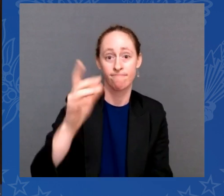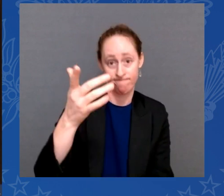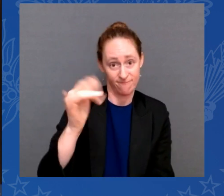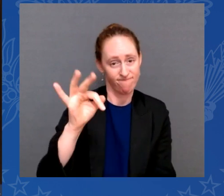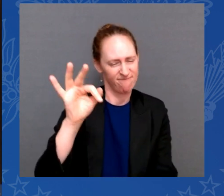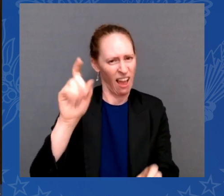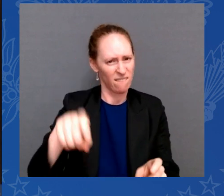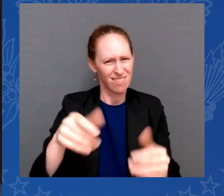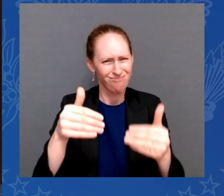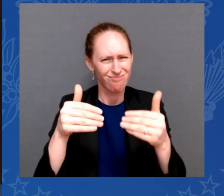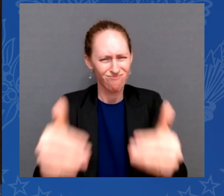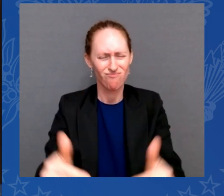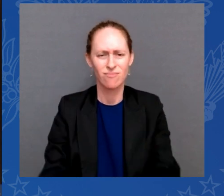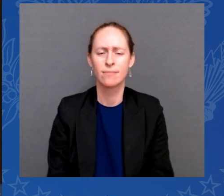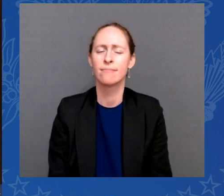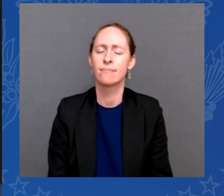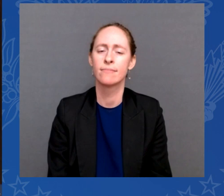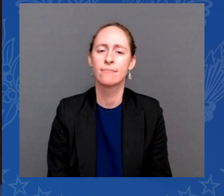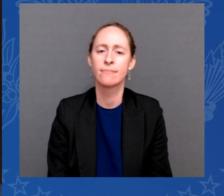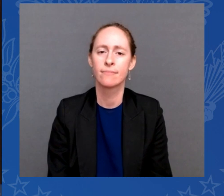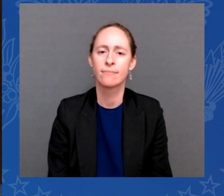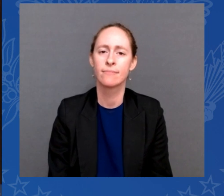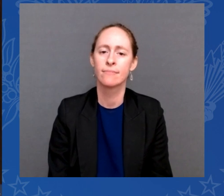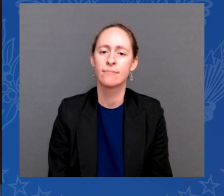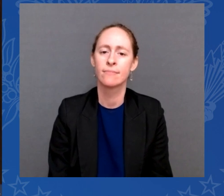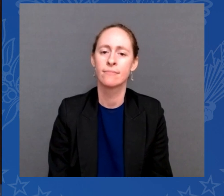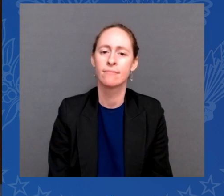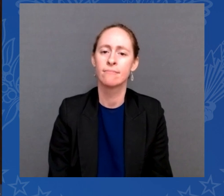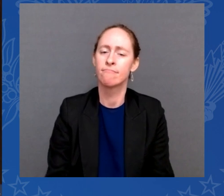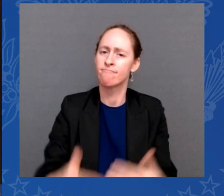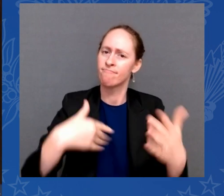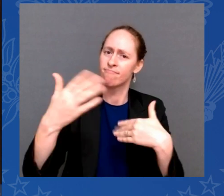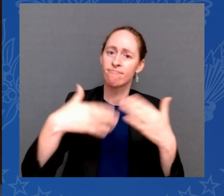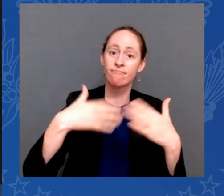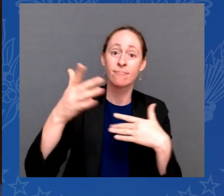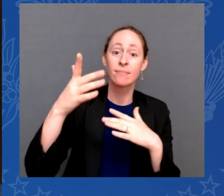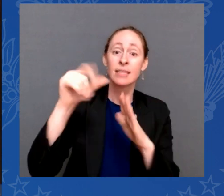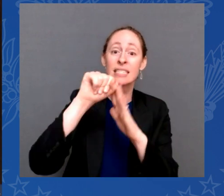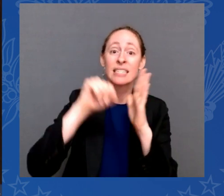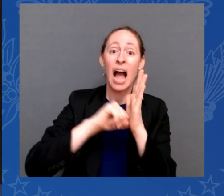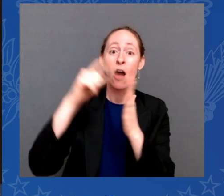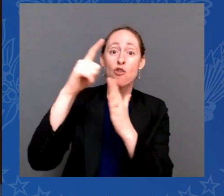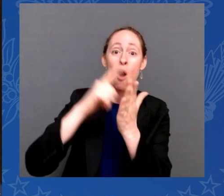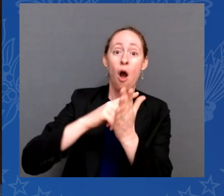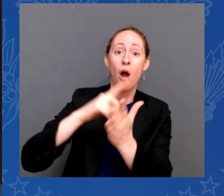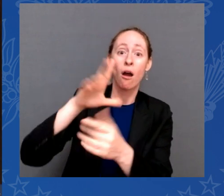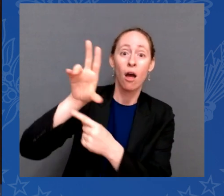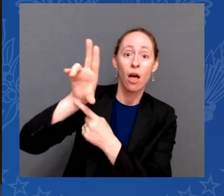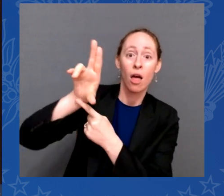Any state law that prevents a hospital from fulfilling its obligations under EMTALA